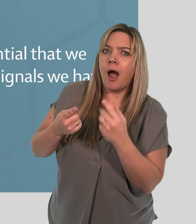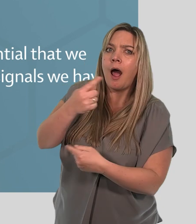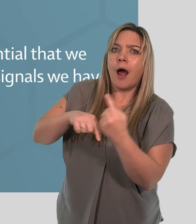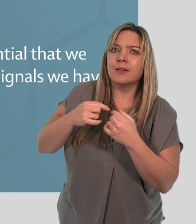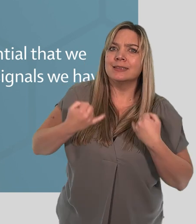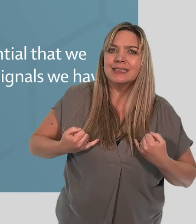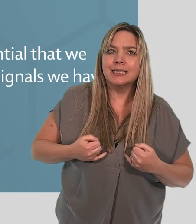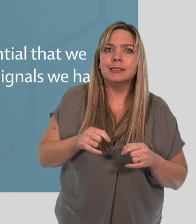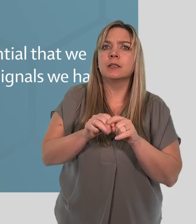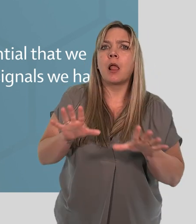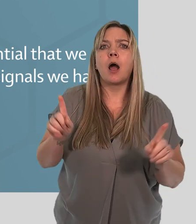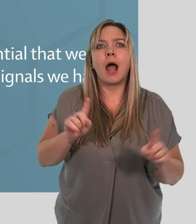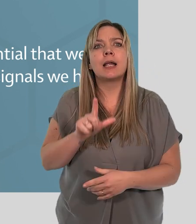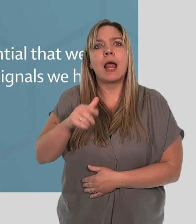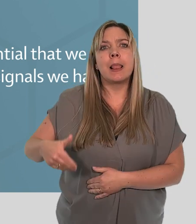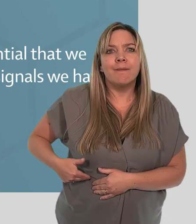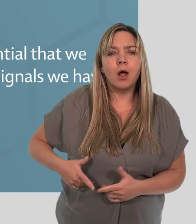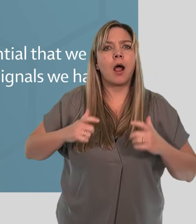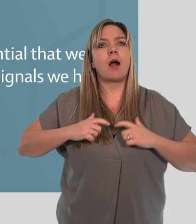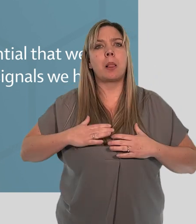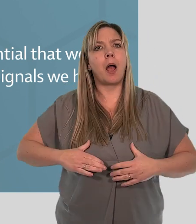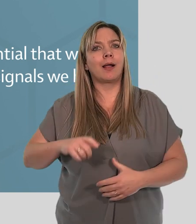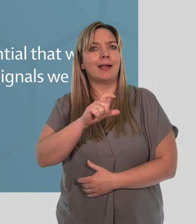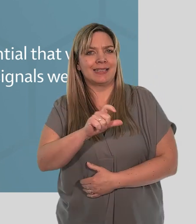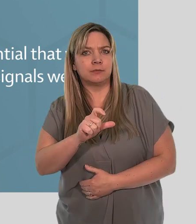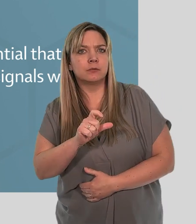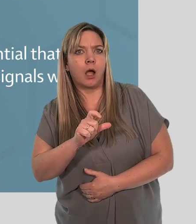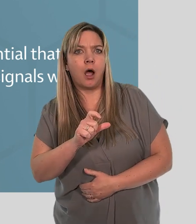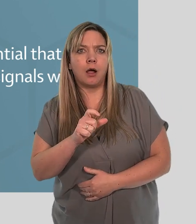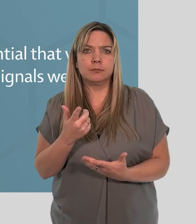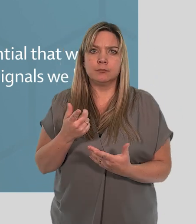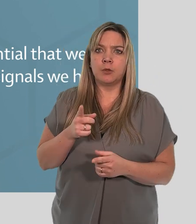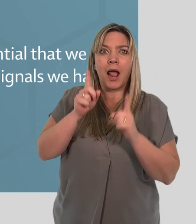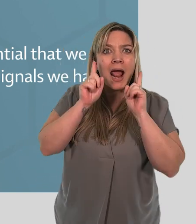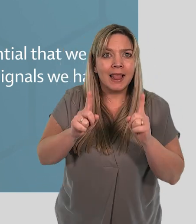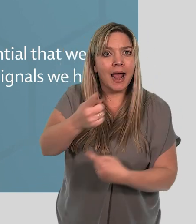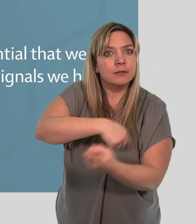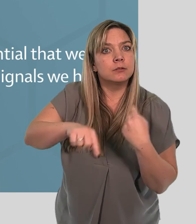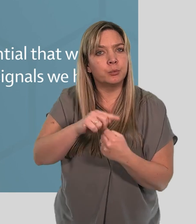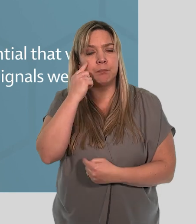we must recognize that there is a potential that we may be causing harm given the safety